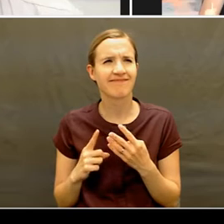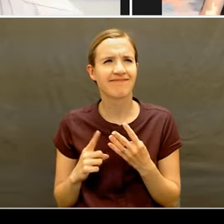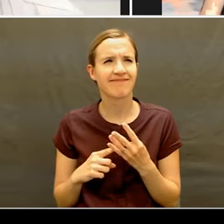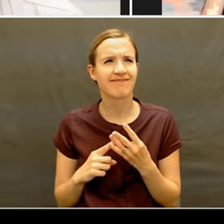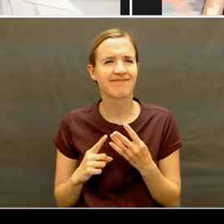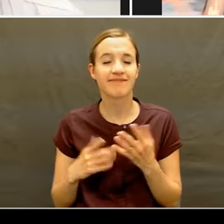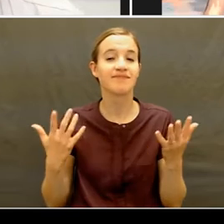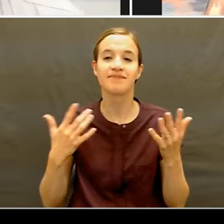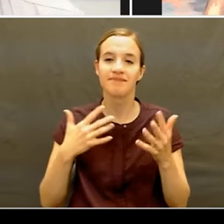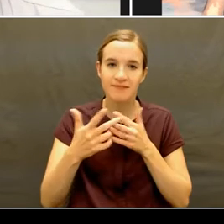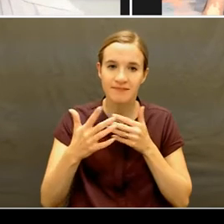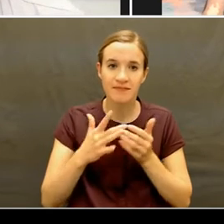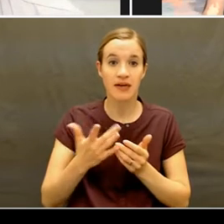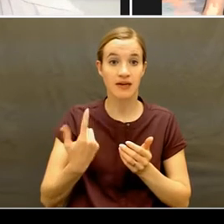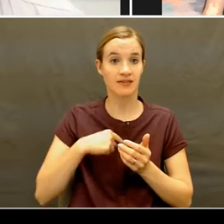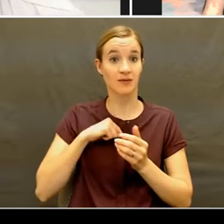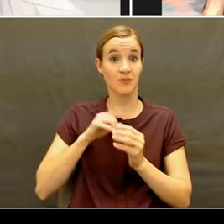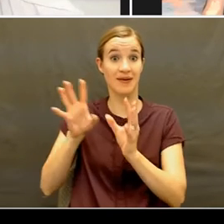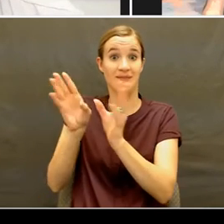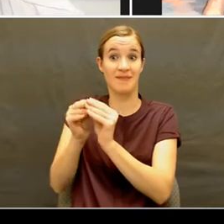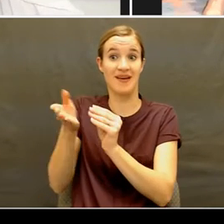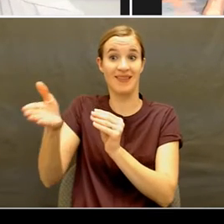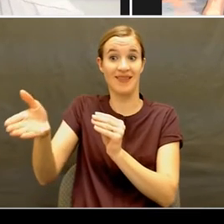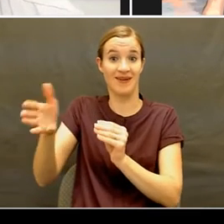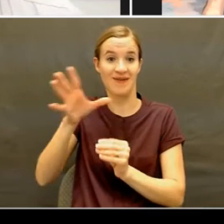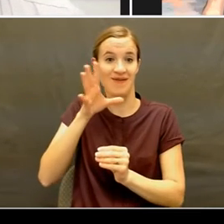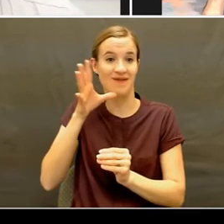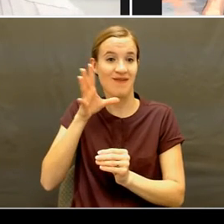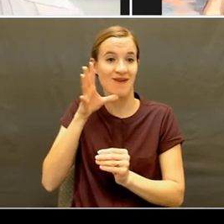but I know I'm, Debbie Fletter